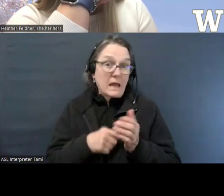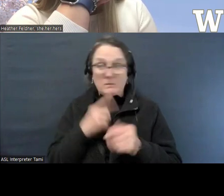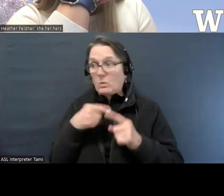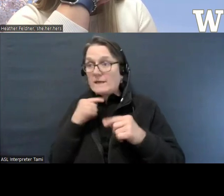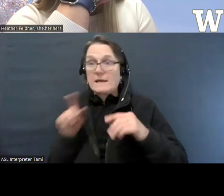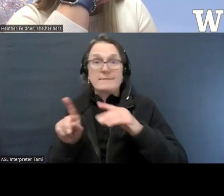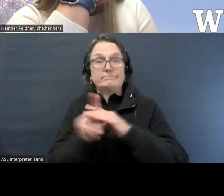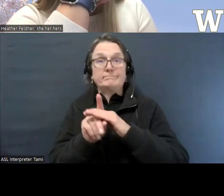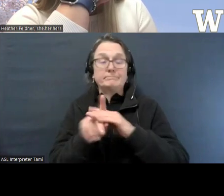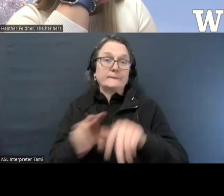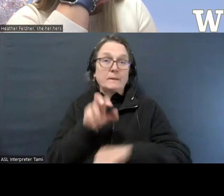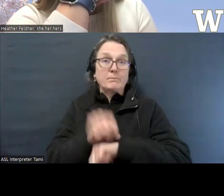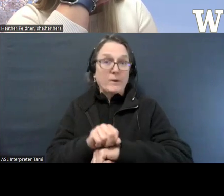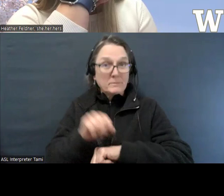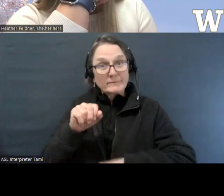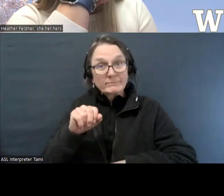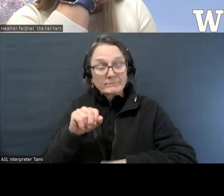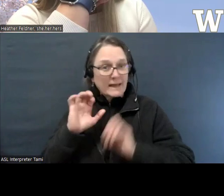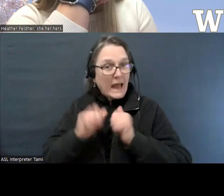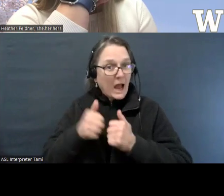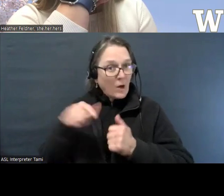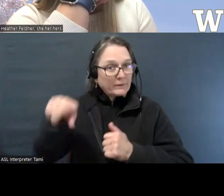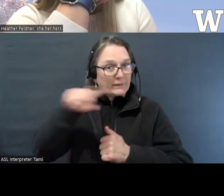Sometimes some staff, maybe I would understand